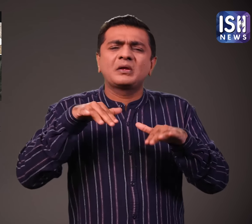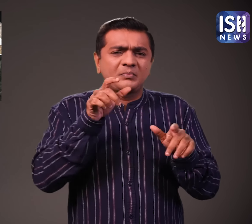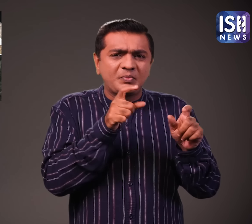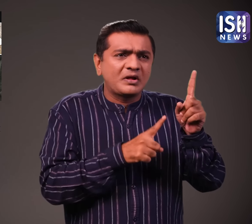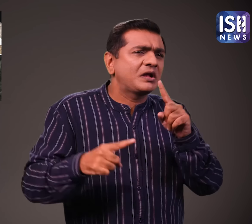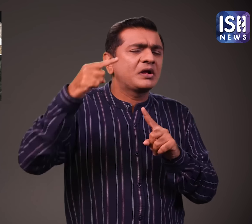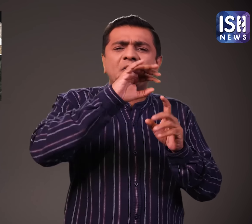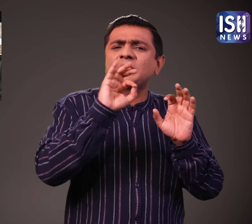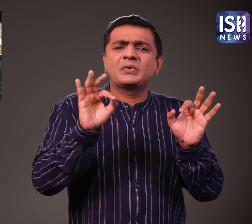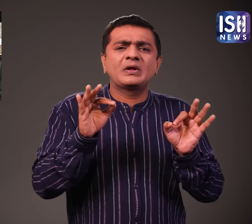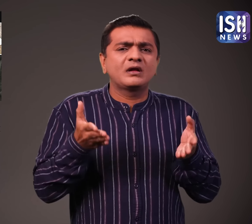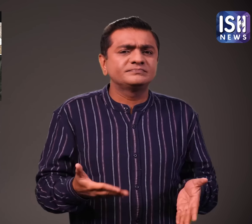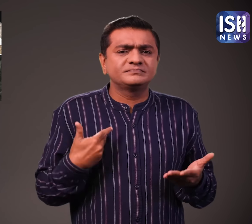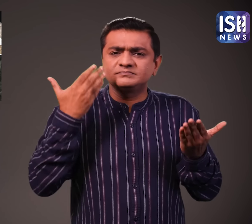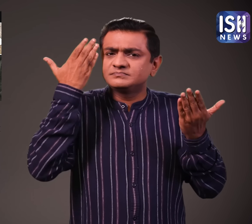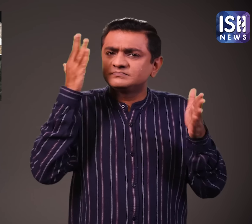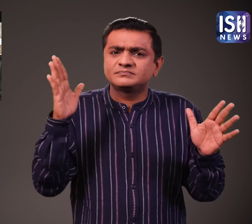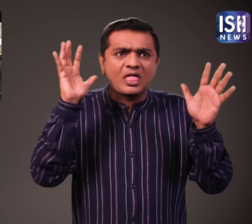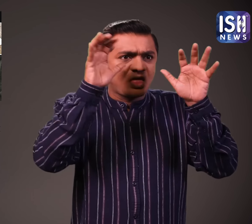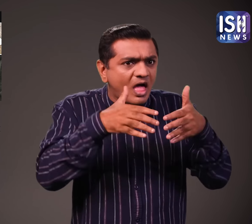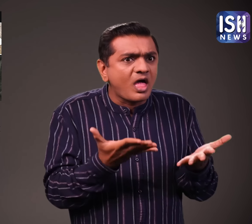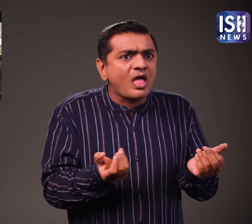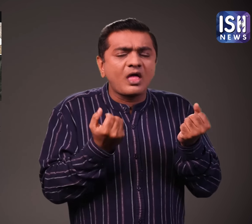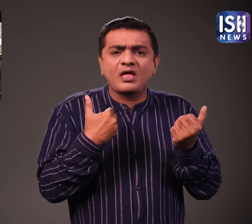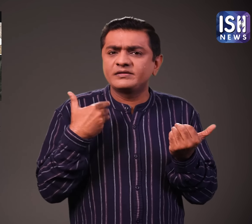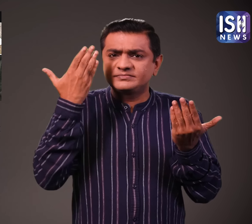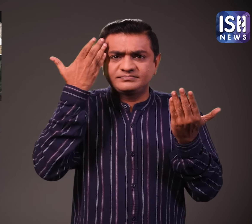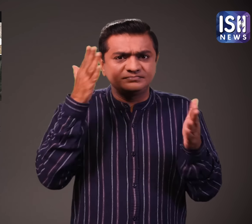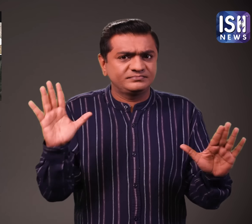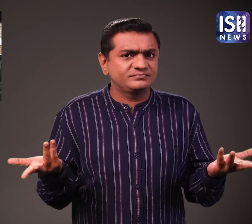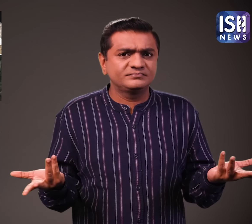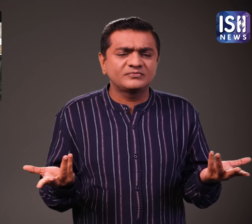No one ever visited the terrace and he was unaware of anything until the dismantling began.